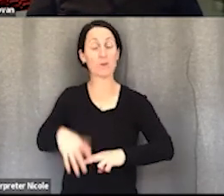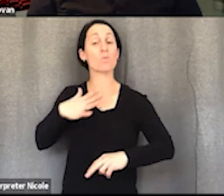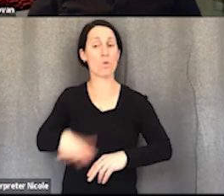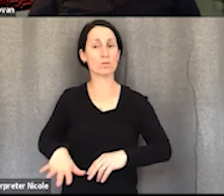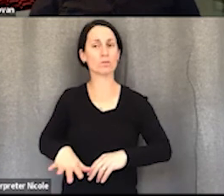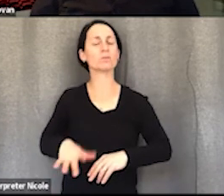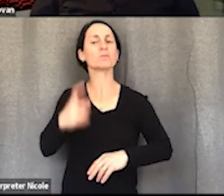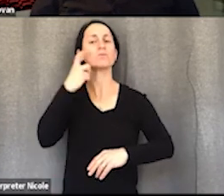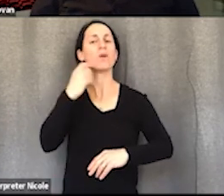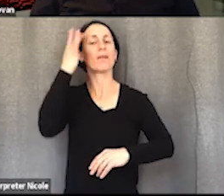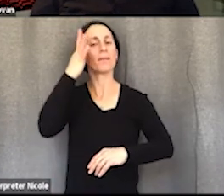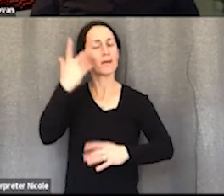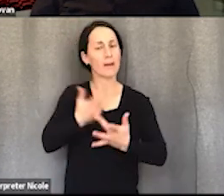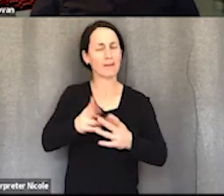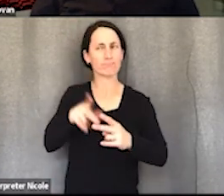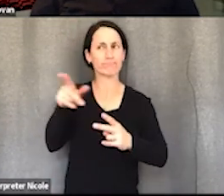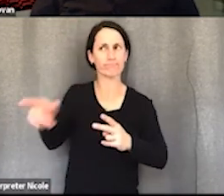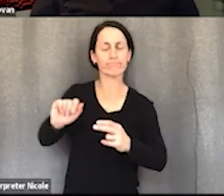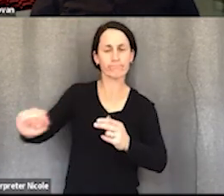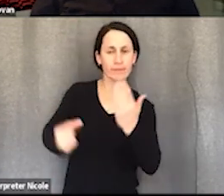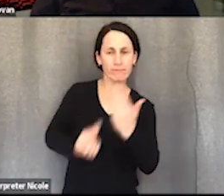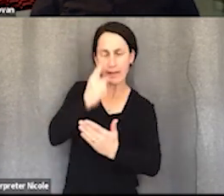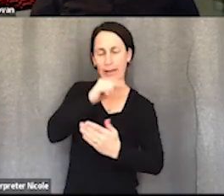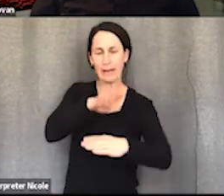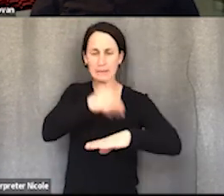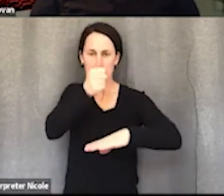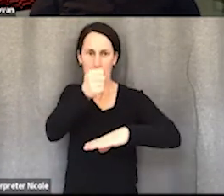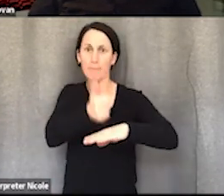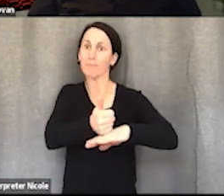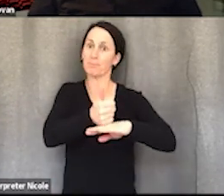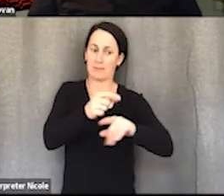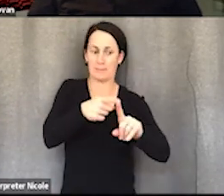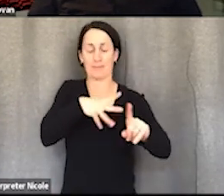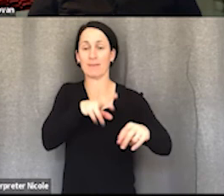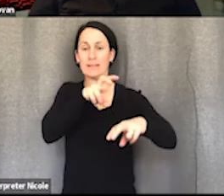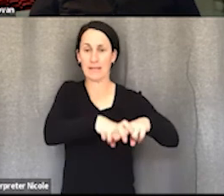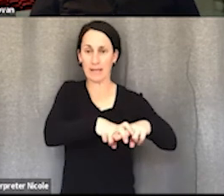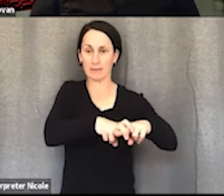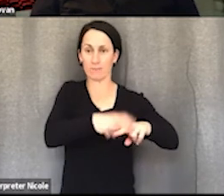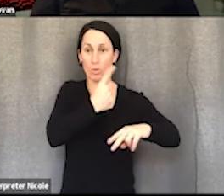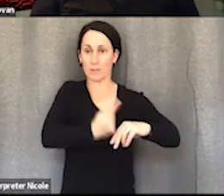about fixed seating if you are not already. We know that seating in the of providing access is also really